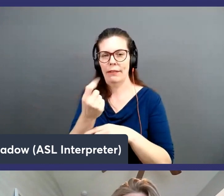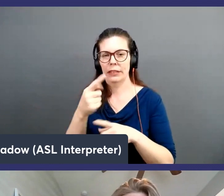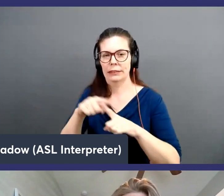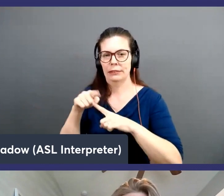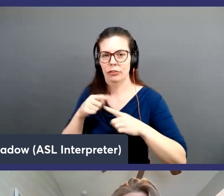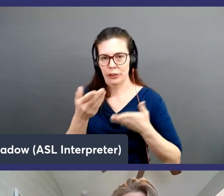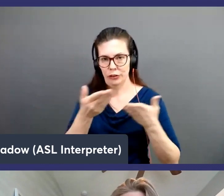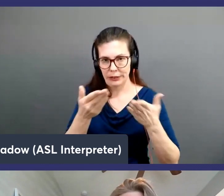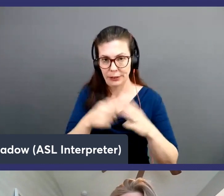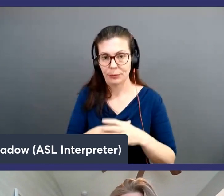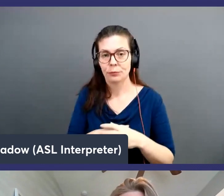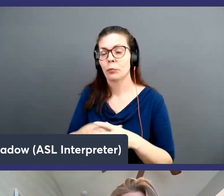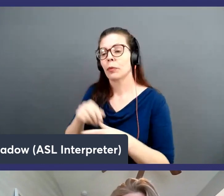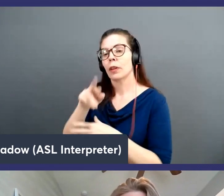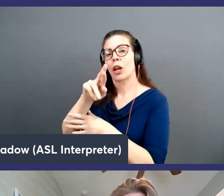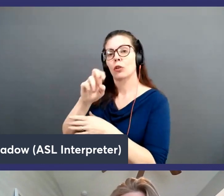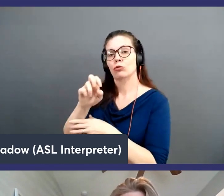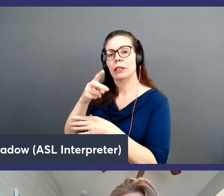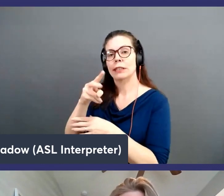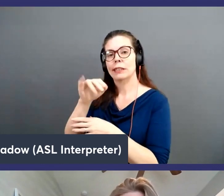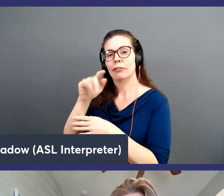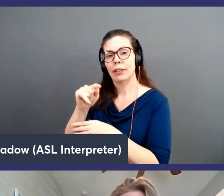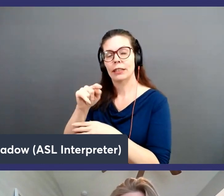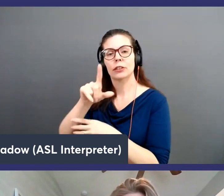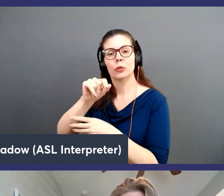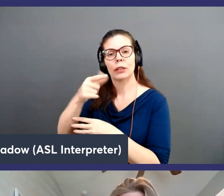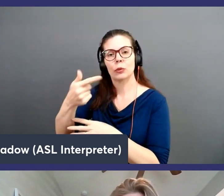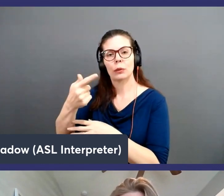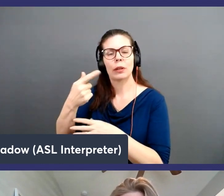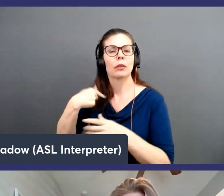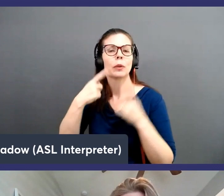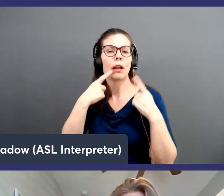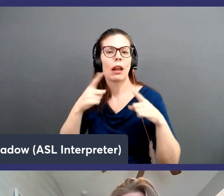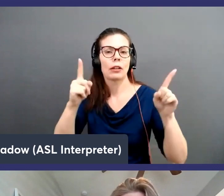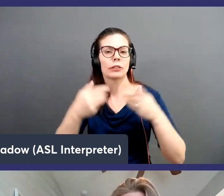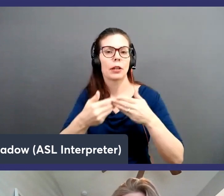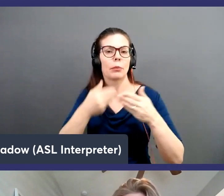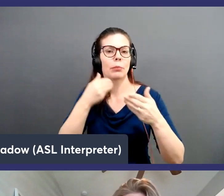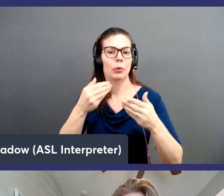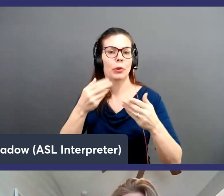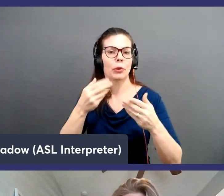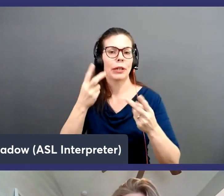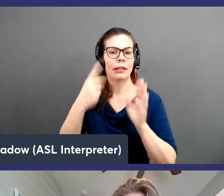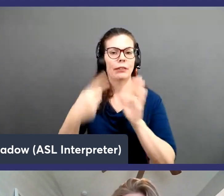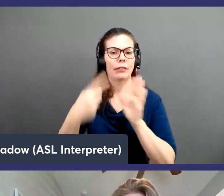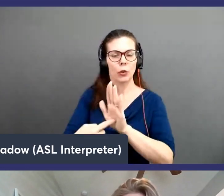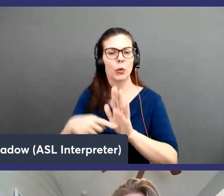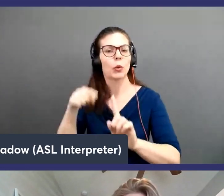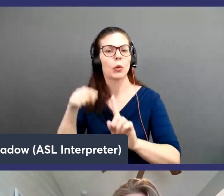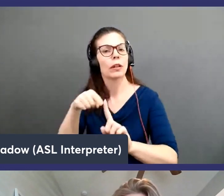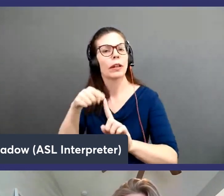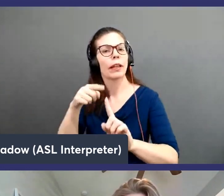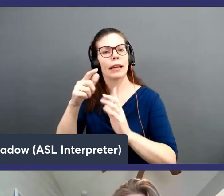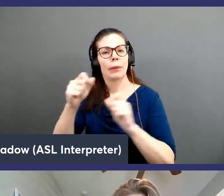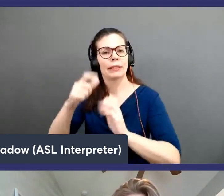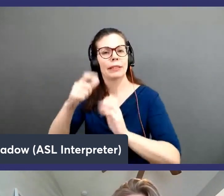In re:Invent 2021, we announced a preview of the capability to automate S3 Backups using AWS Backups.